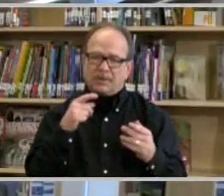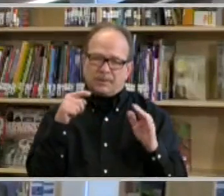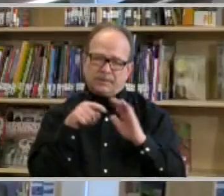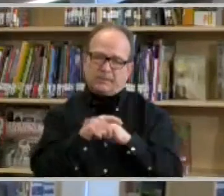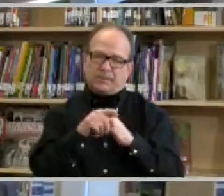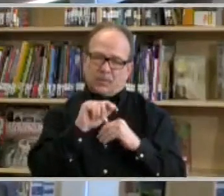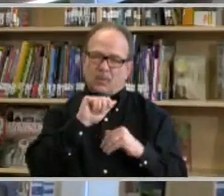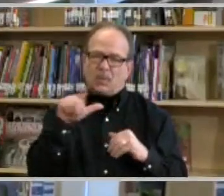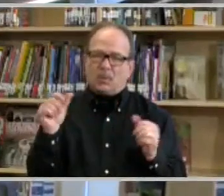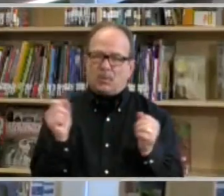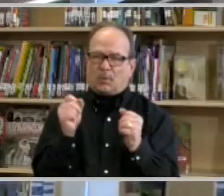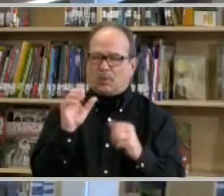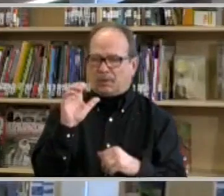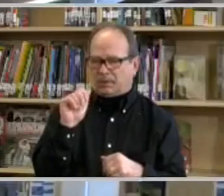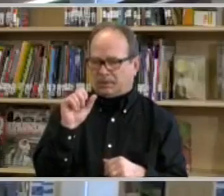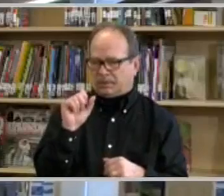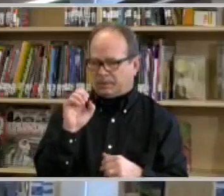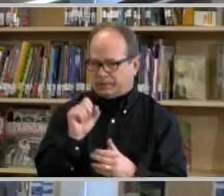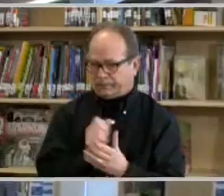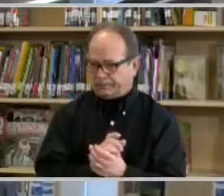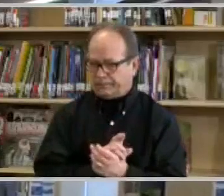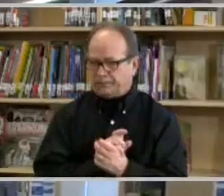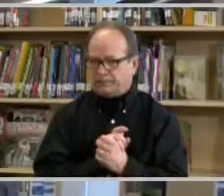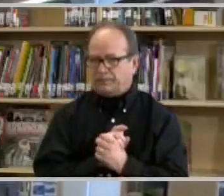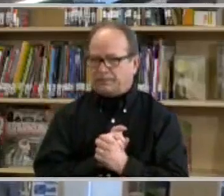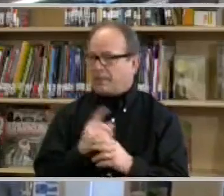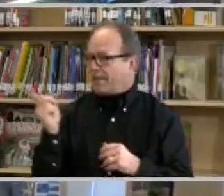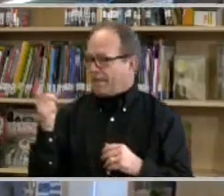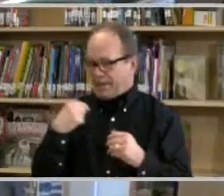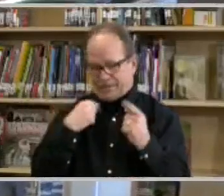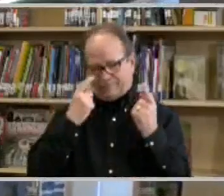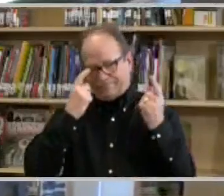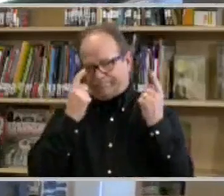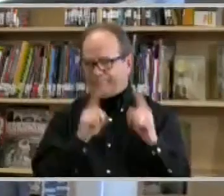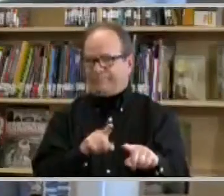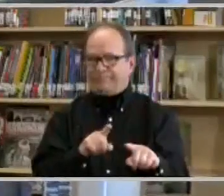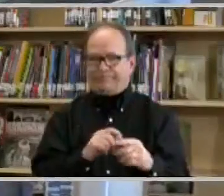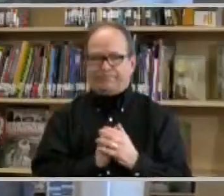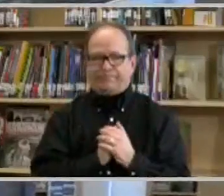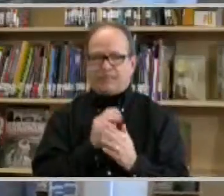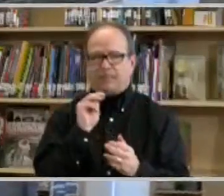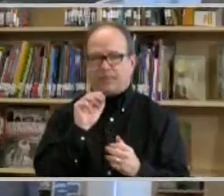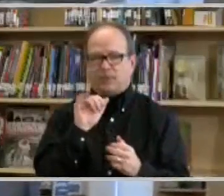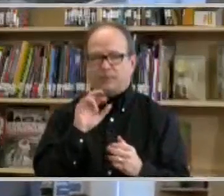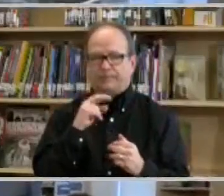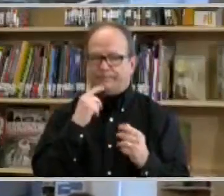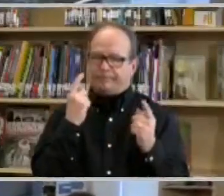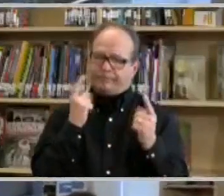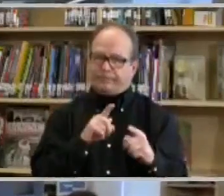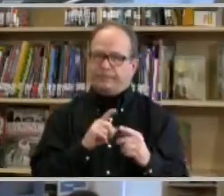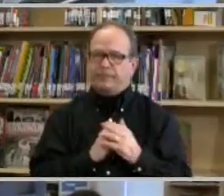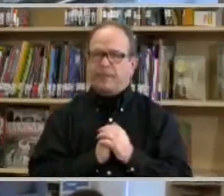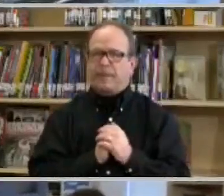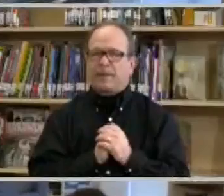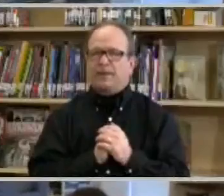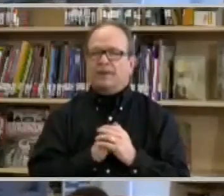AND I THINK THEY SHOULD TRY TO DO MORE TO GET THESE HOMICIDES SOLVED. WELL, I COULDN'T AGREE WITH